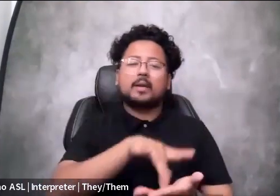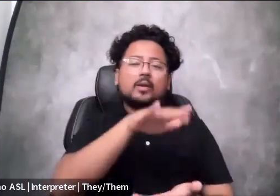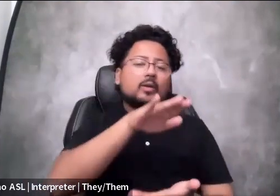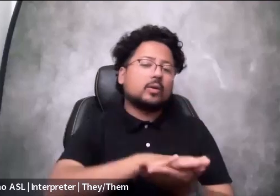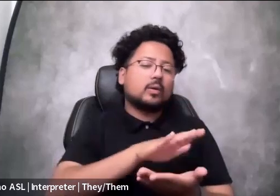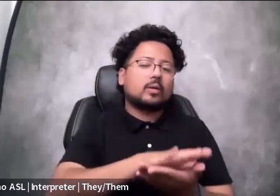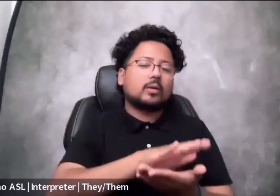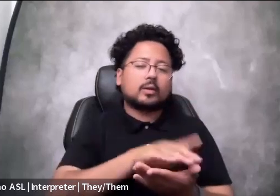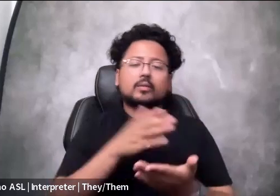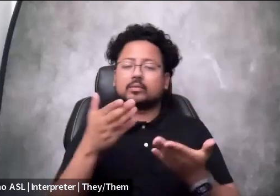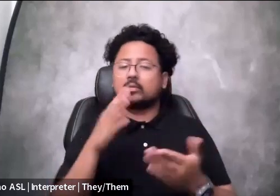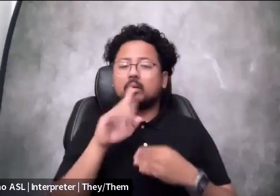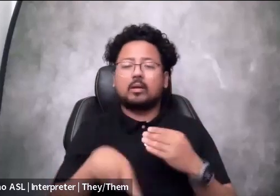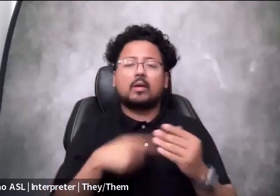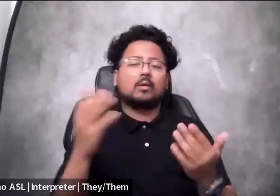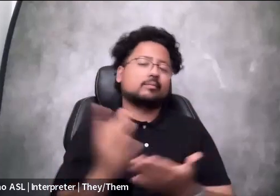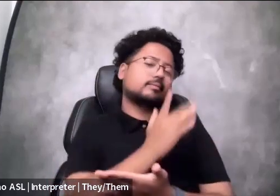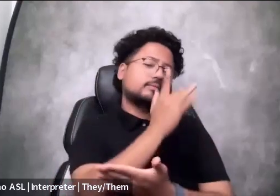and it's just all fat fiction stories.